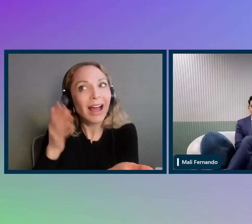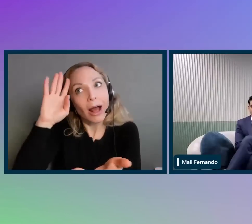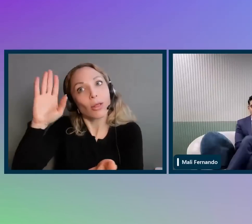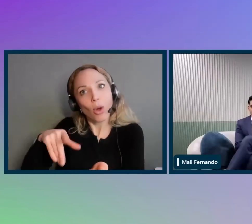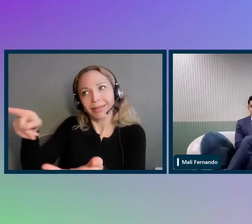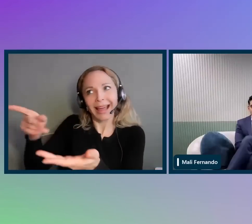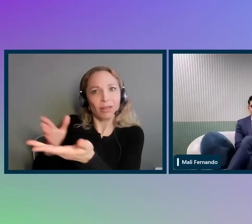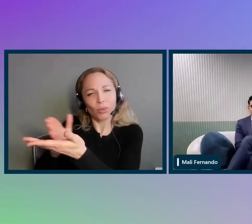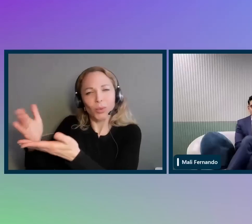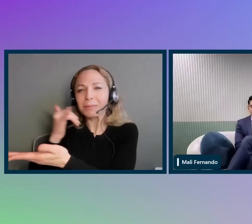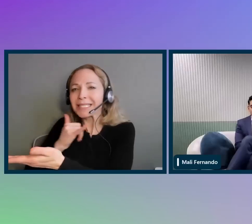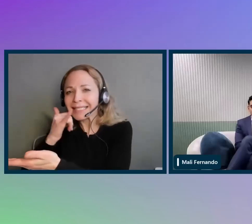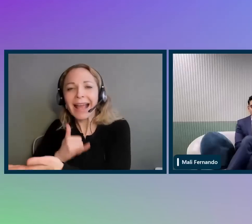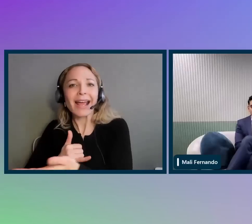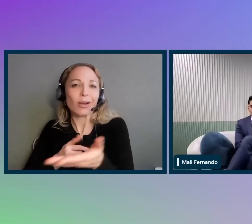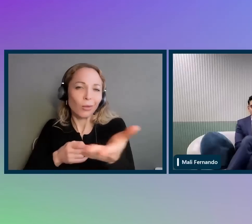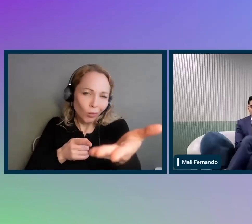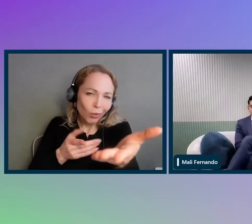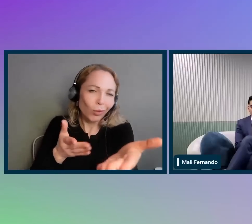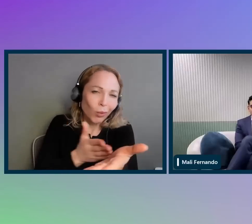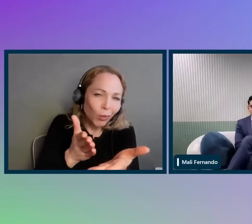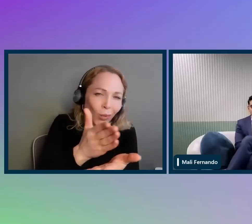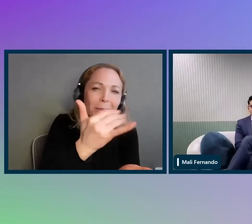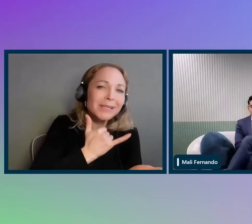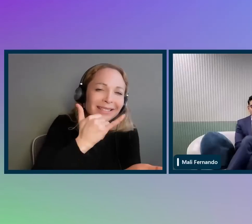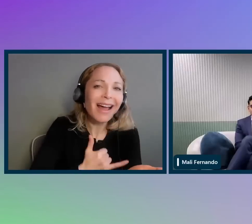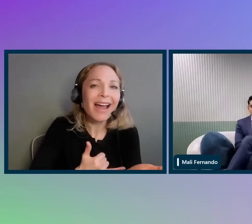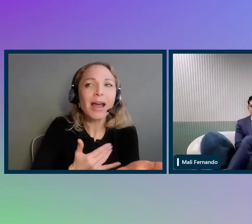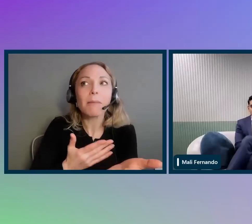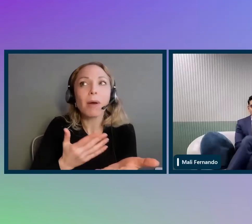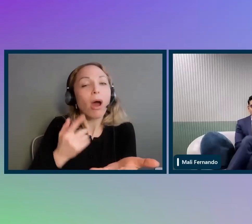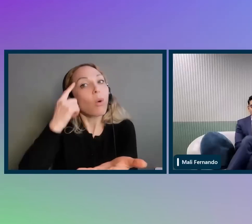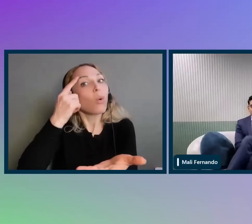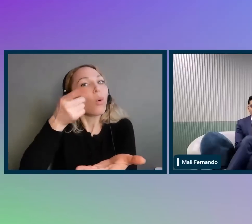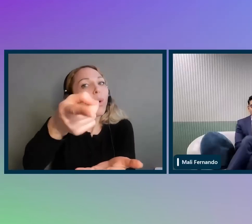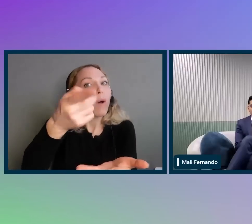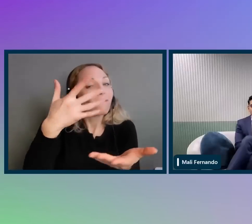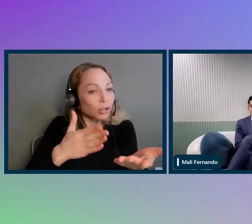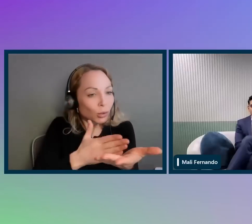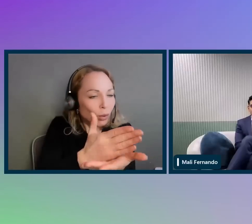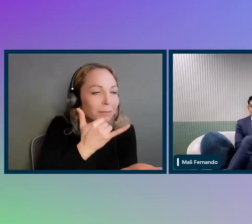because I think people would look at you and say, wow, if I could only accomplish